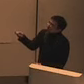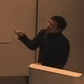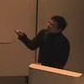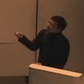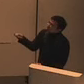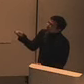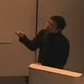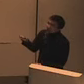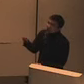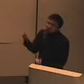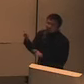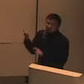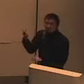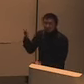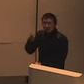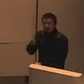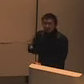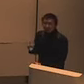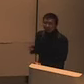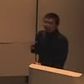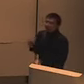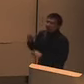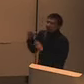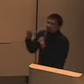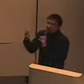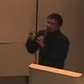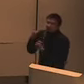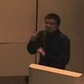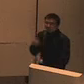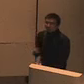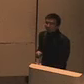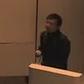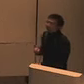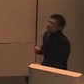but it is more like a contemporary art or nice decorations.